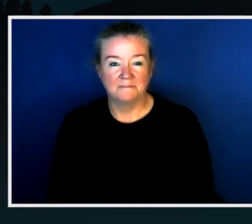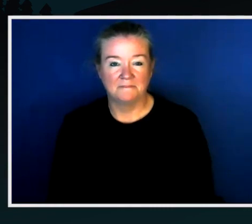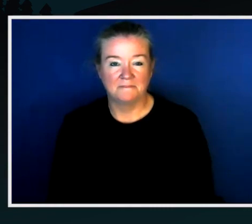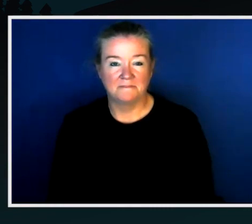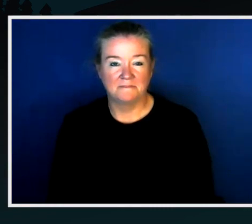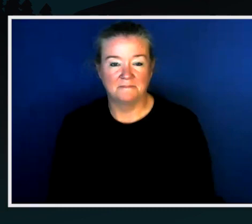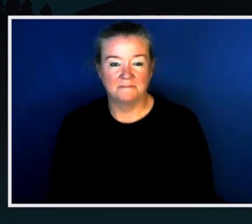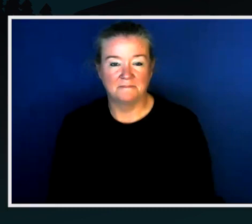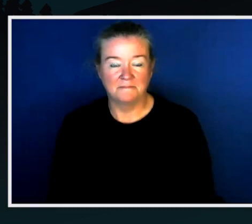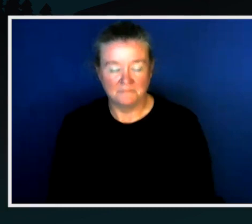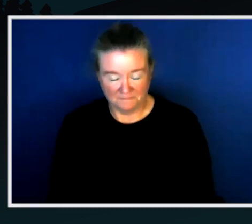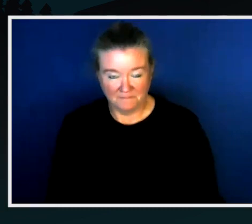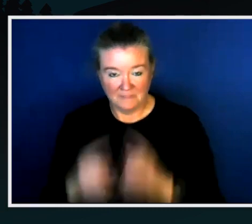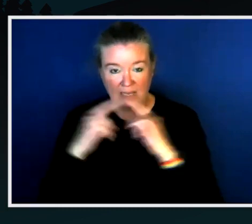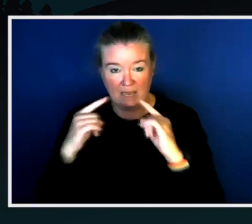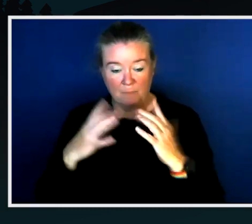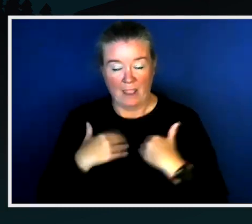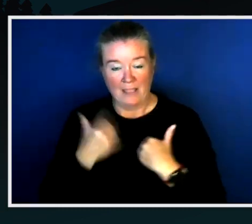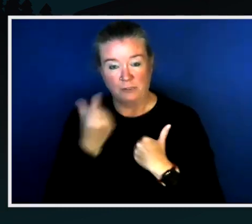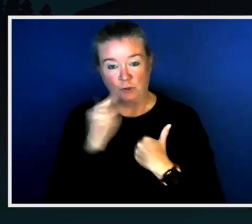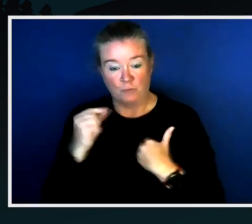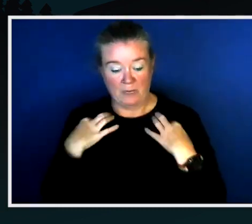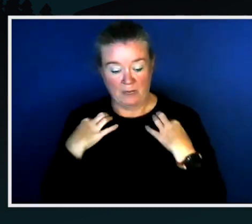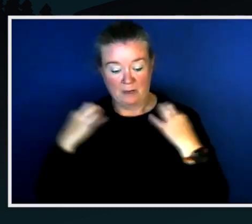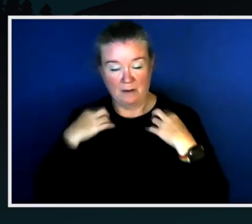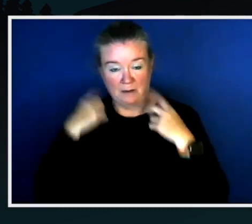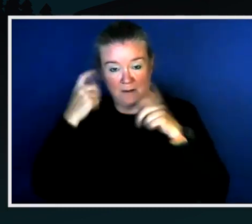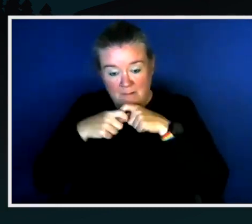A camper wearing a green hoodie starts making his way in a straight line